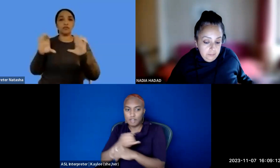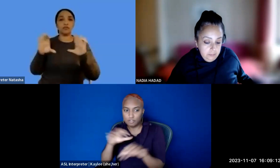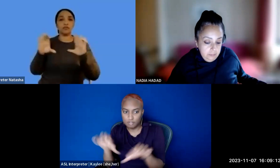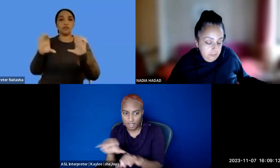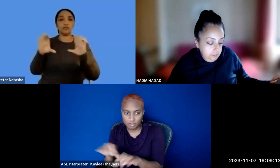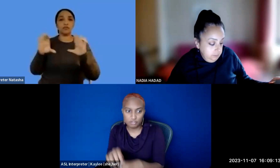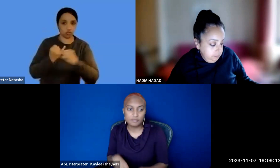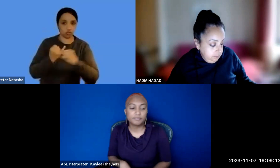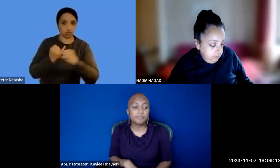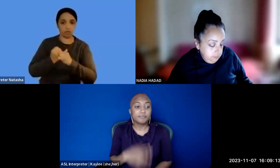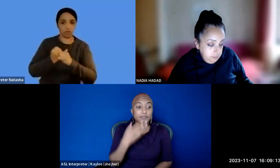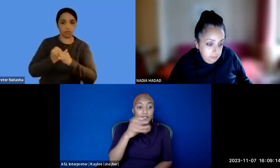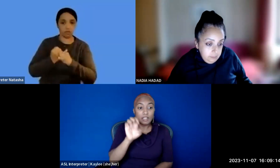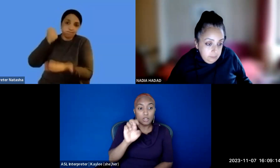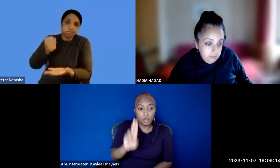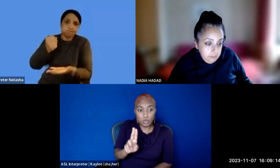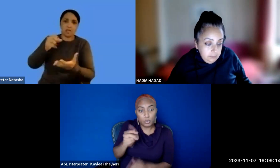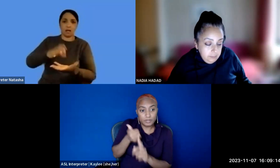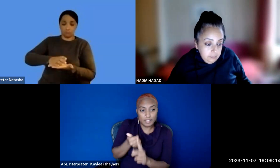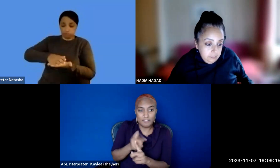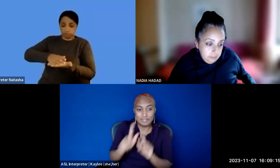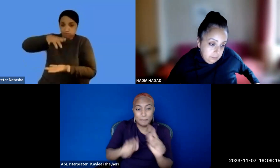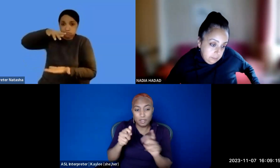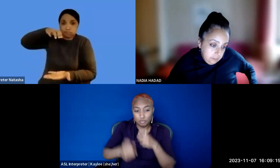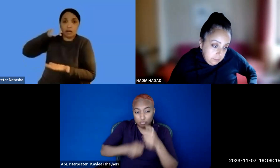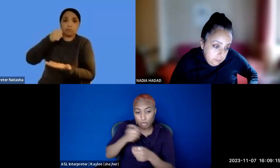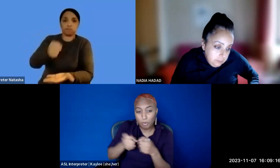and has 140 delegations and offices around the world.